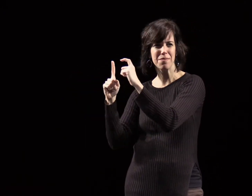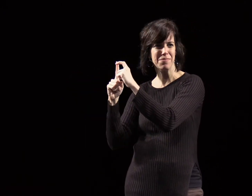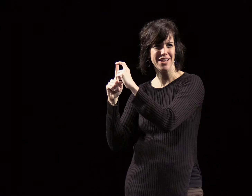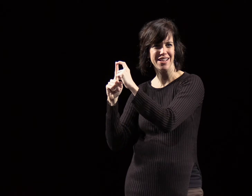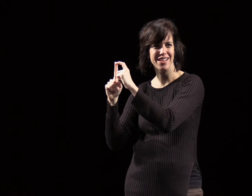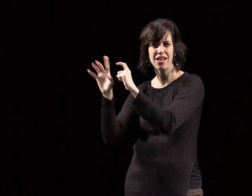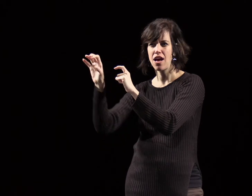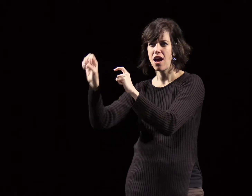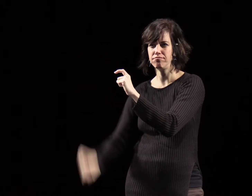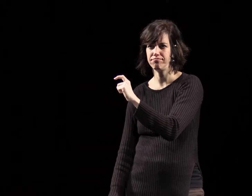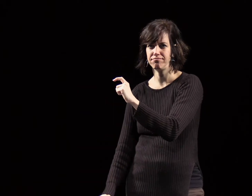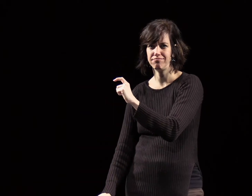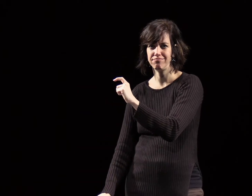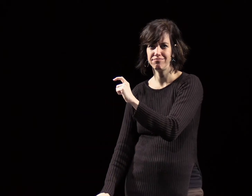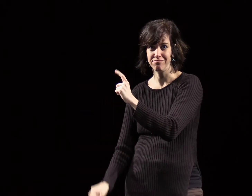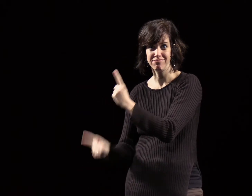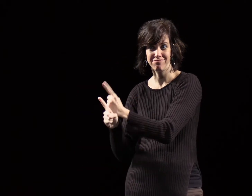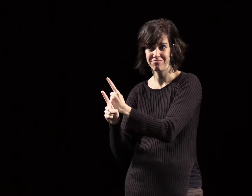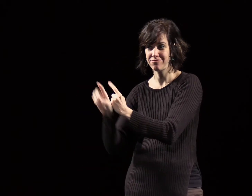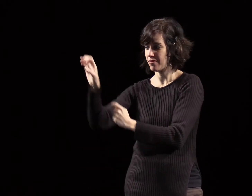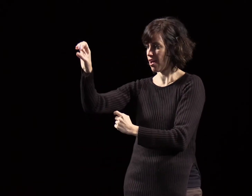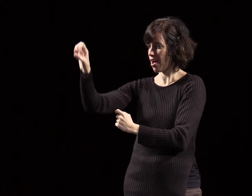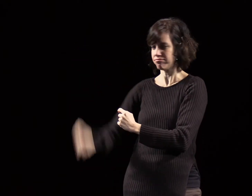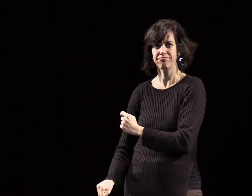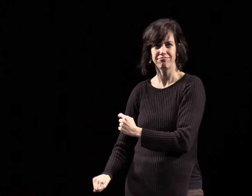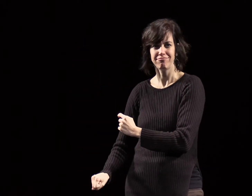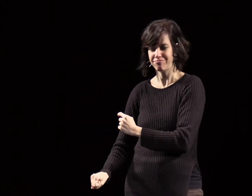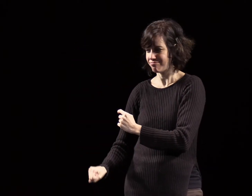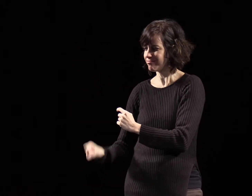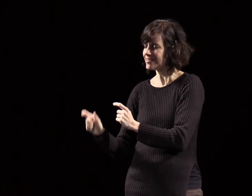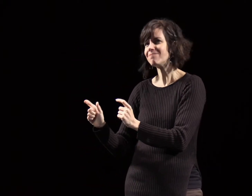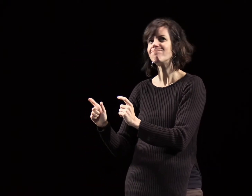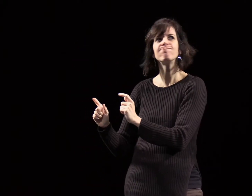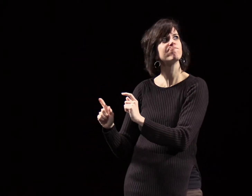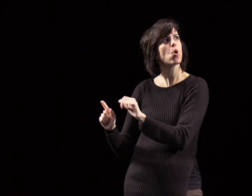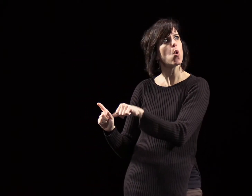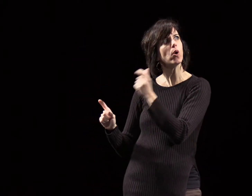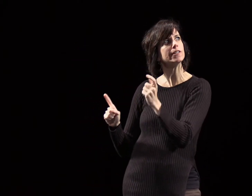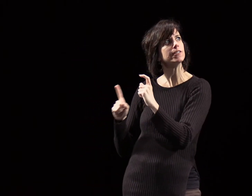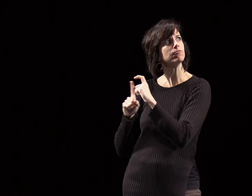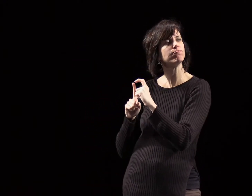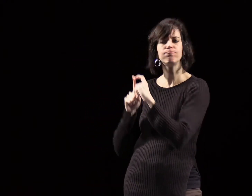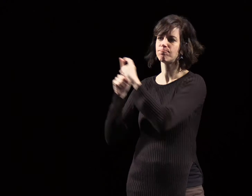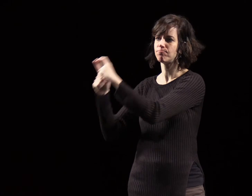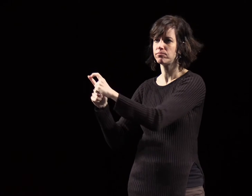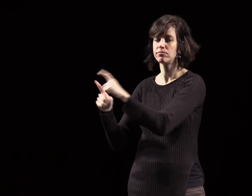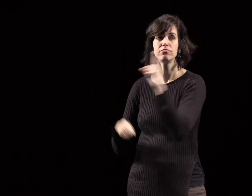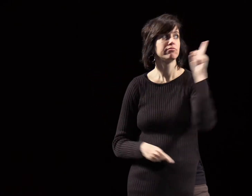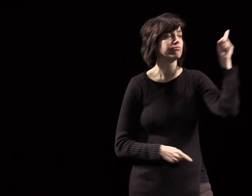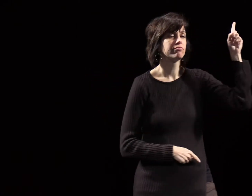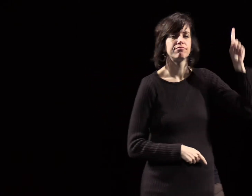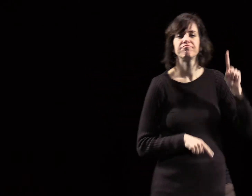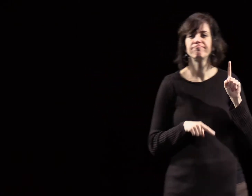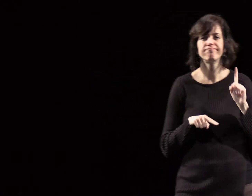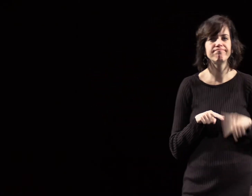And it's like when you type a paper or write a paper, if there's one portion that's wrong, you can replace the word or get rid of it.